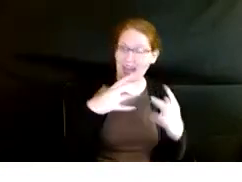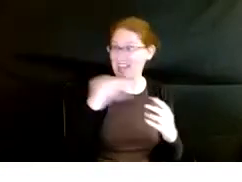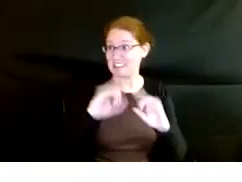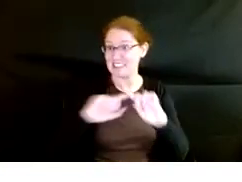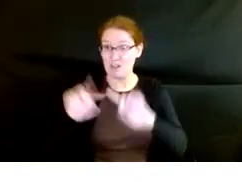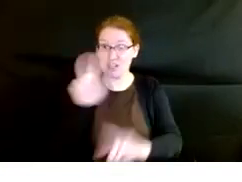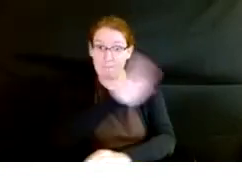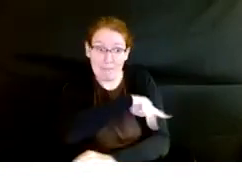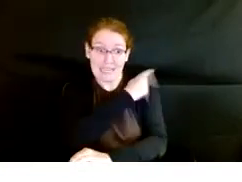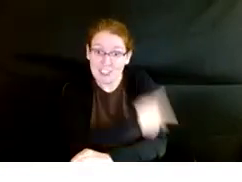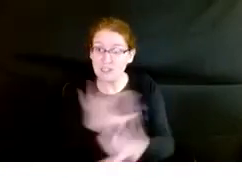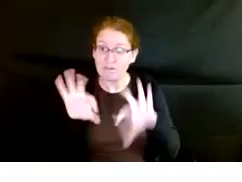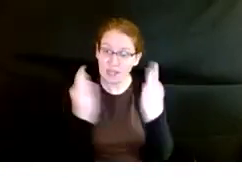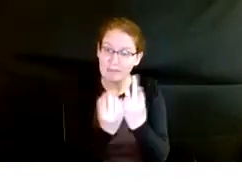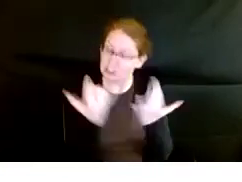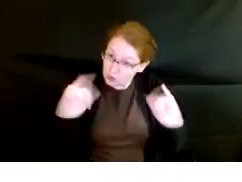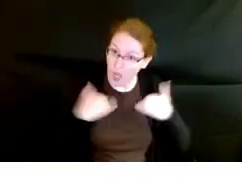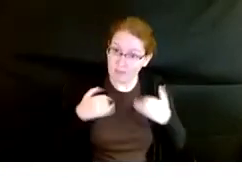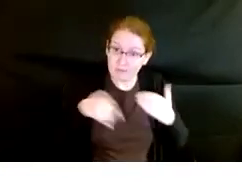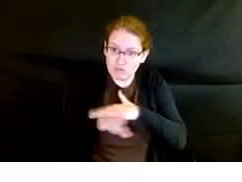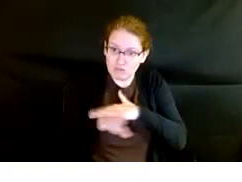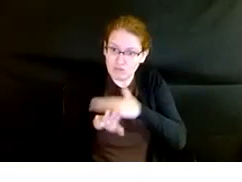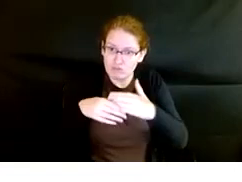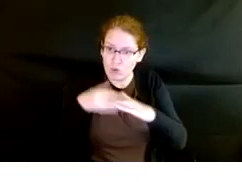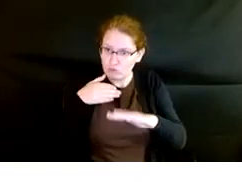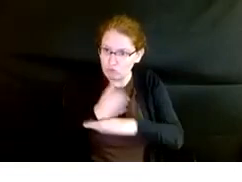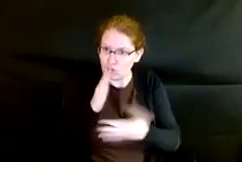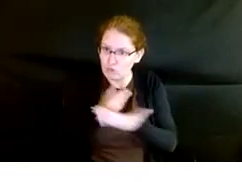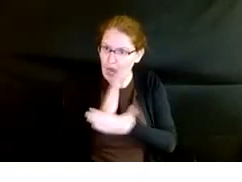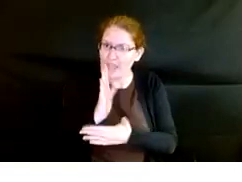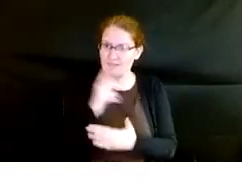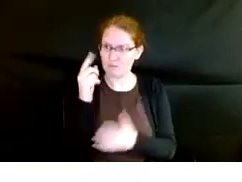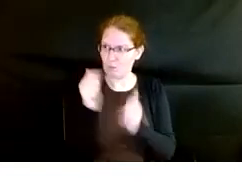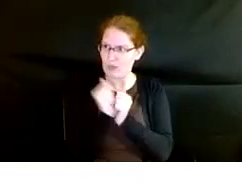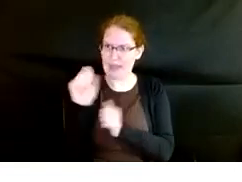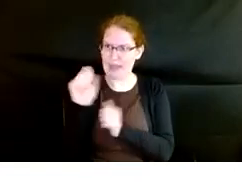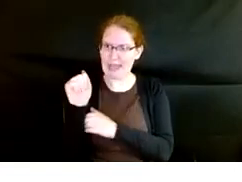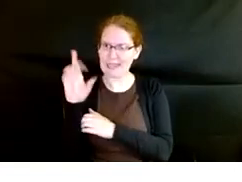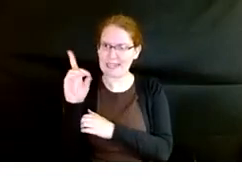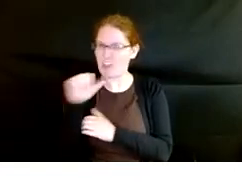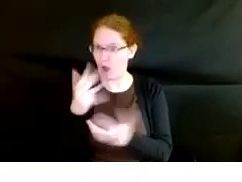members. you do still have these rights under the ADA ...they're not gone and we will help make sure